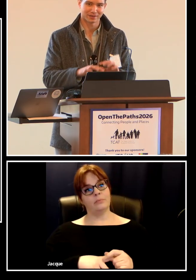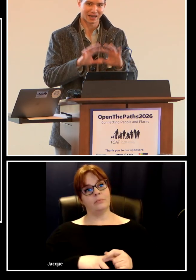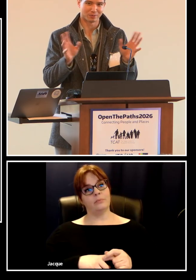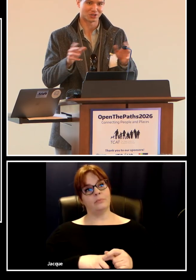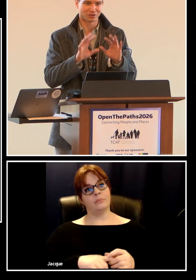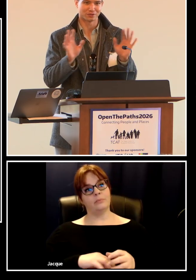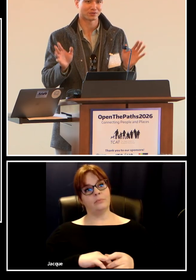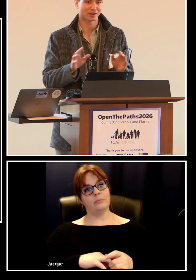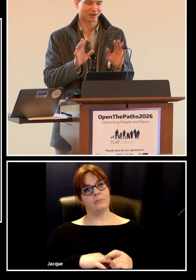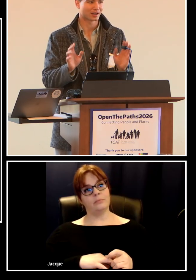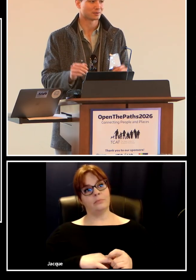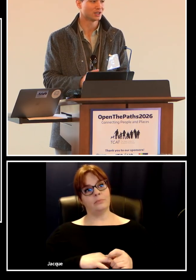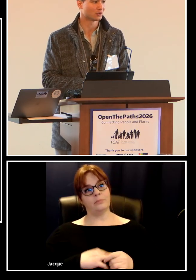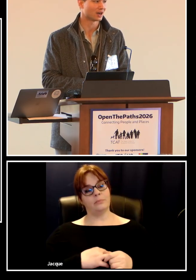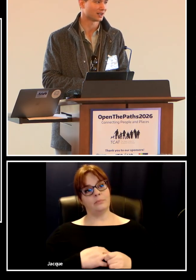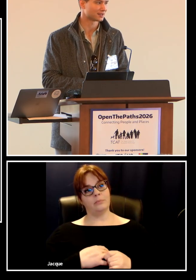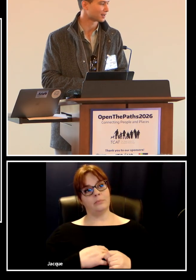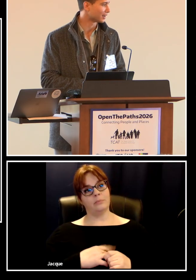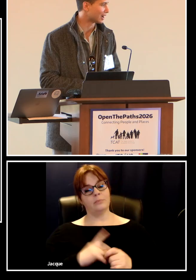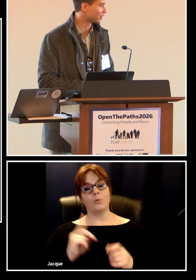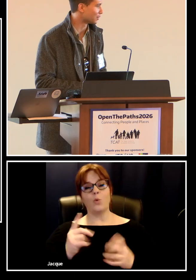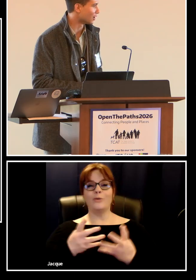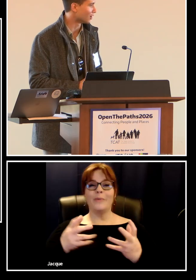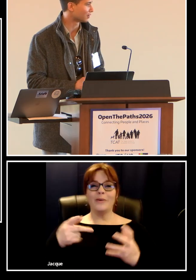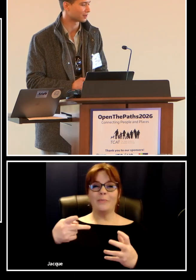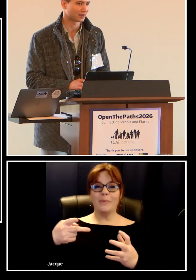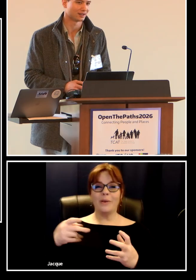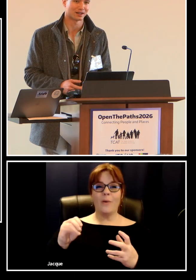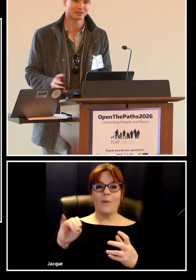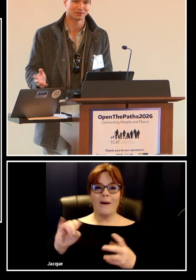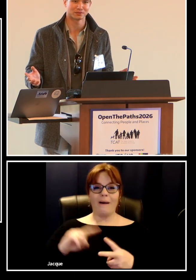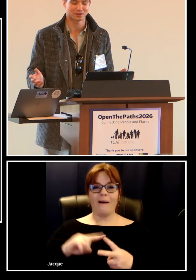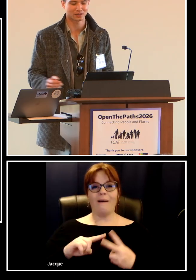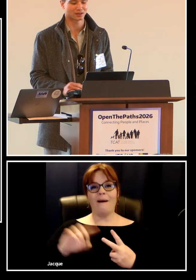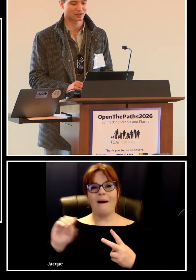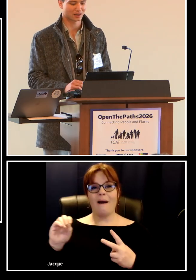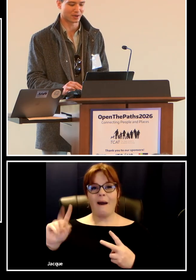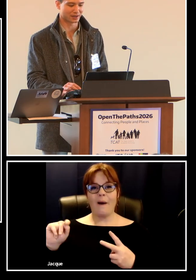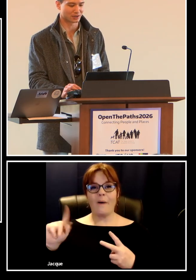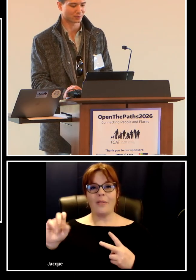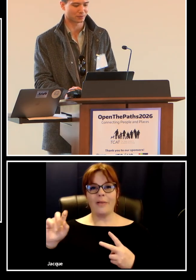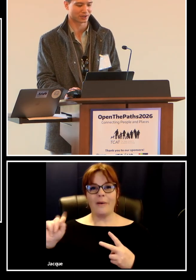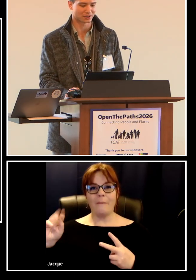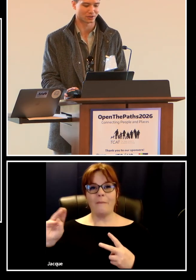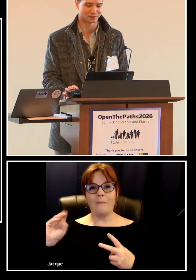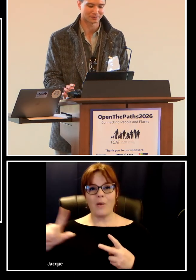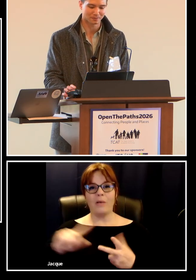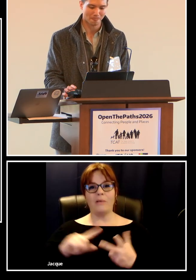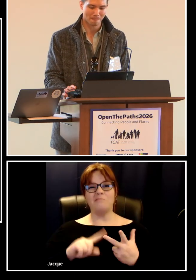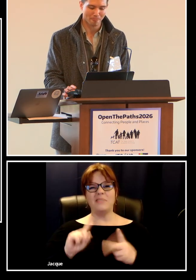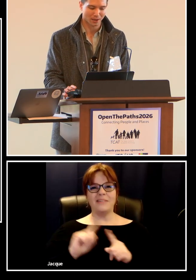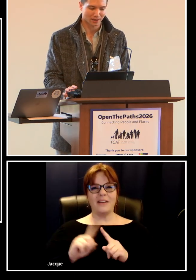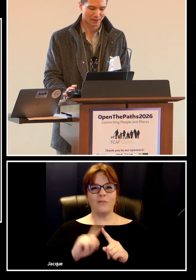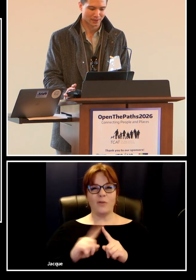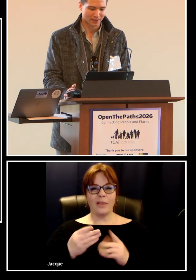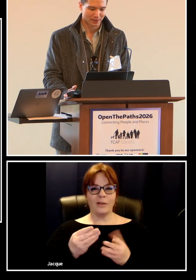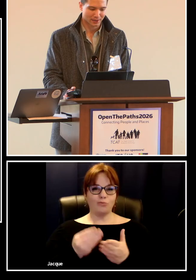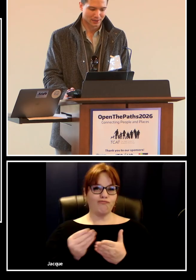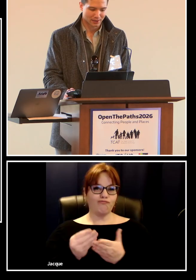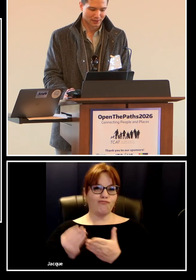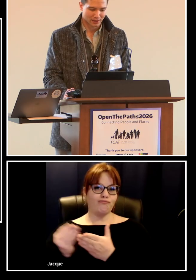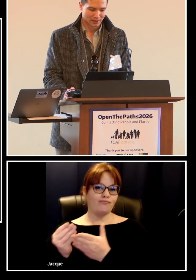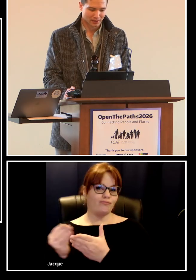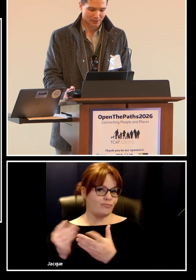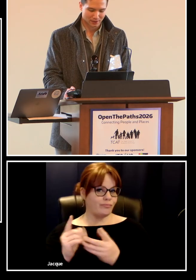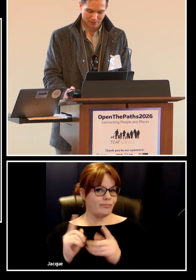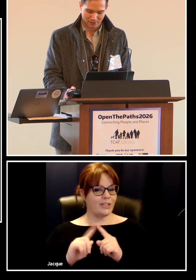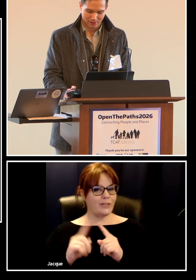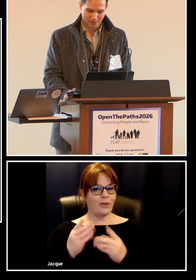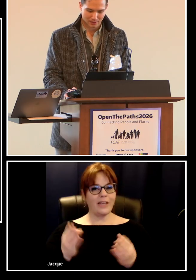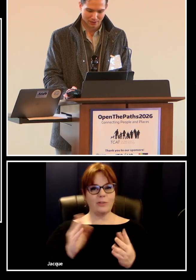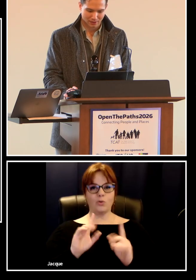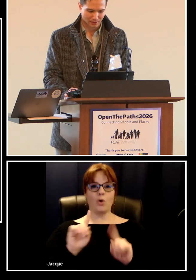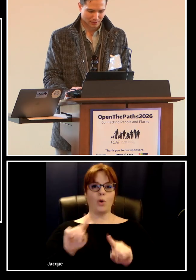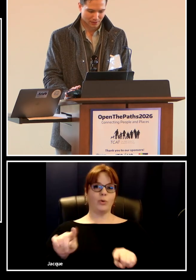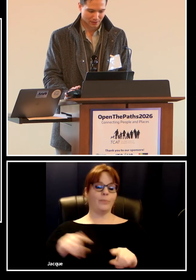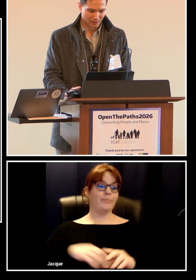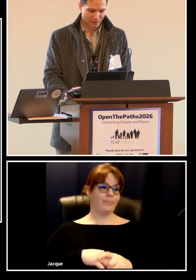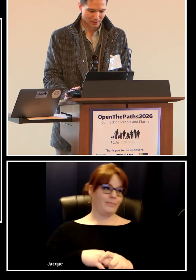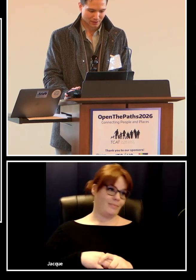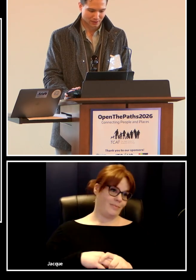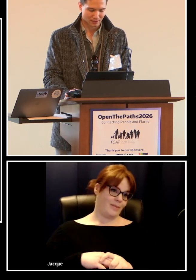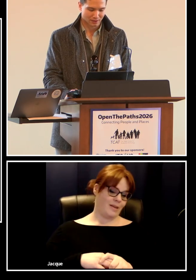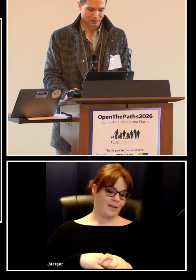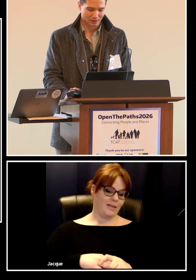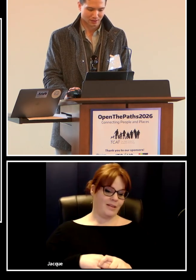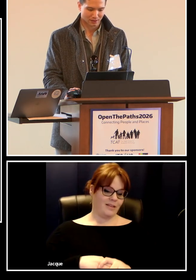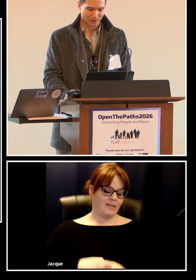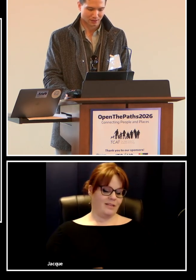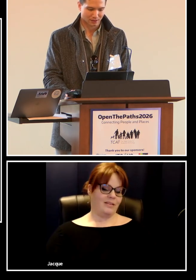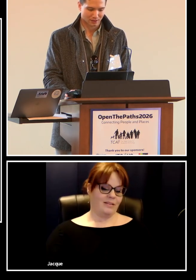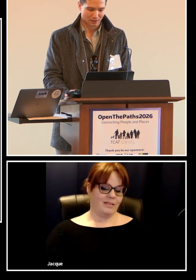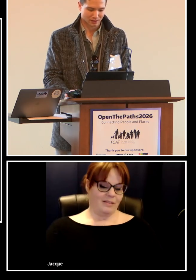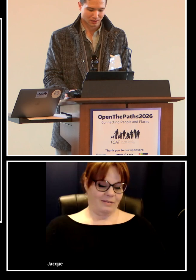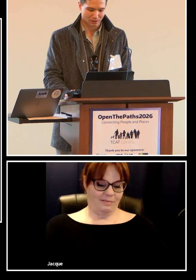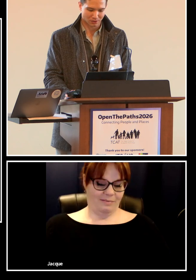they have a bunch of POIs, an outlet mall and lots of amenities for people to get to.